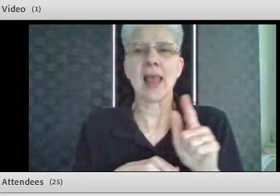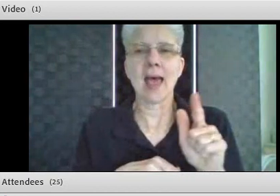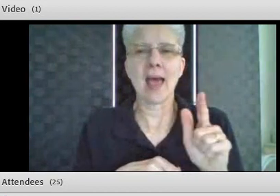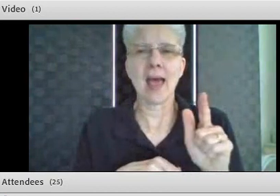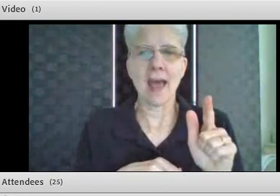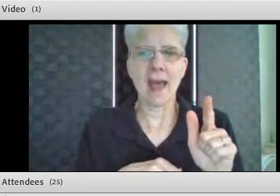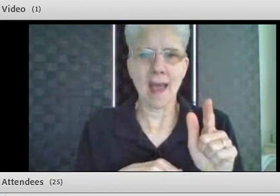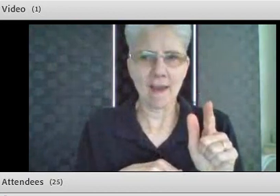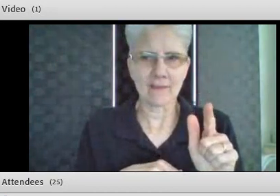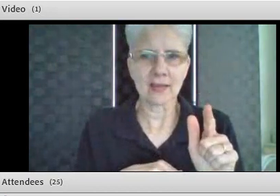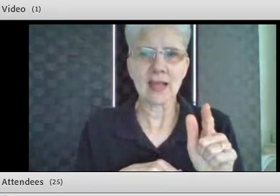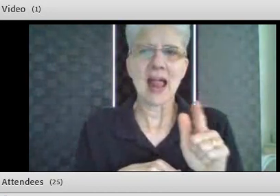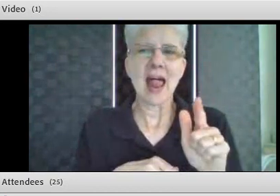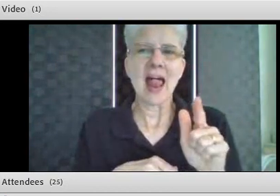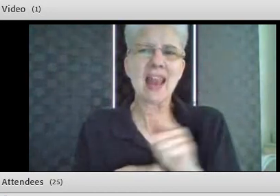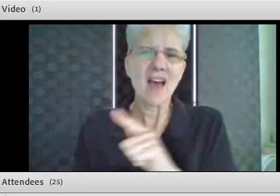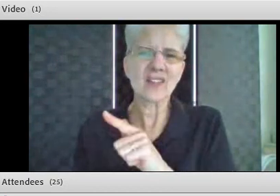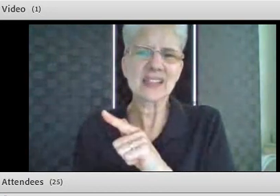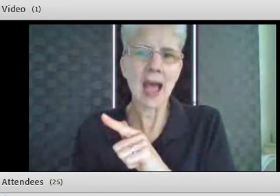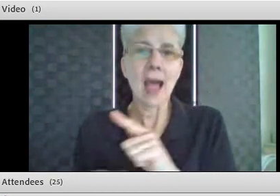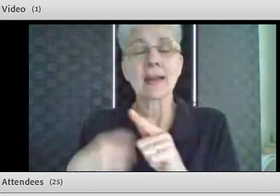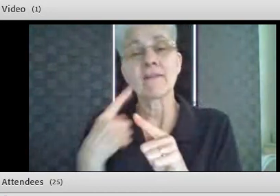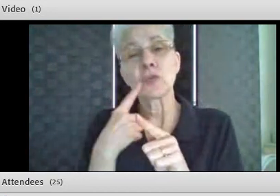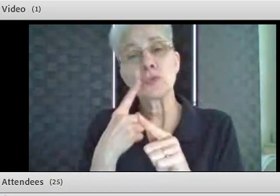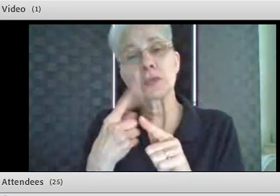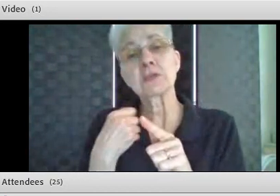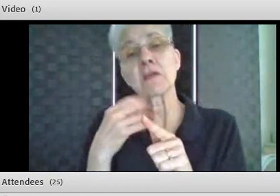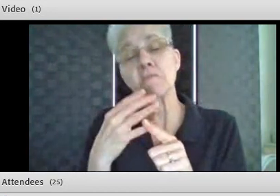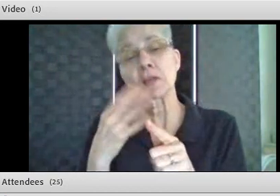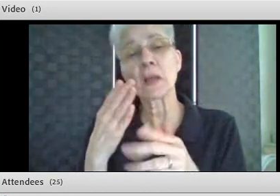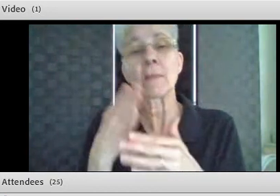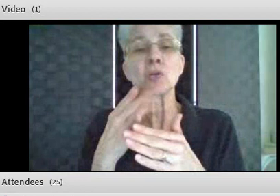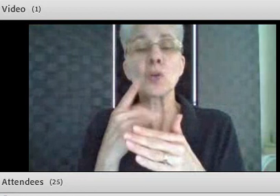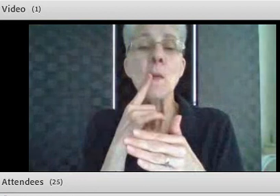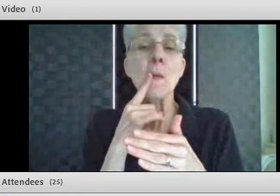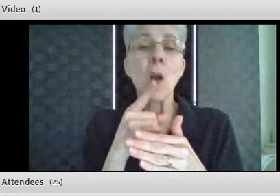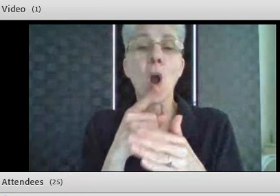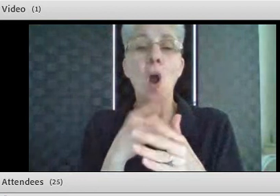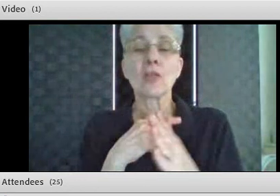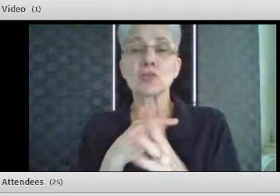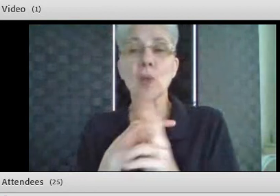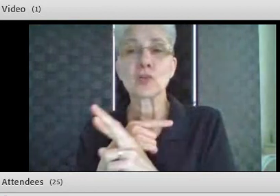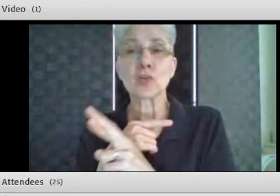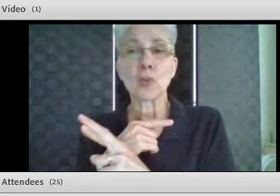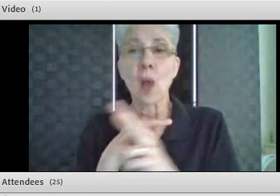so if you have little to no experience and you're like, "What's music?" you're going to be way on the left side,